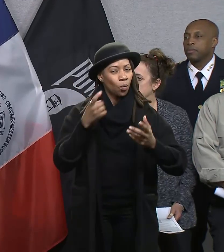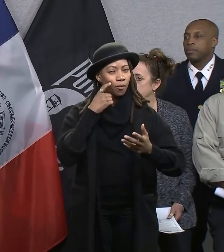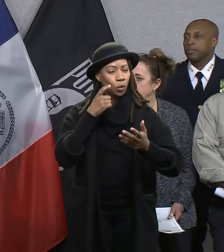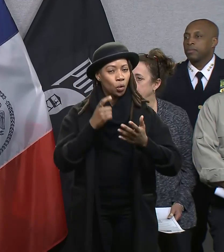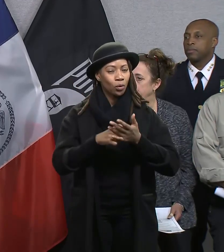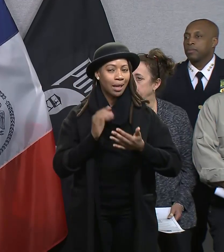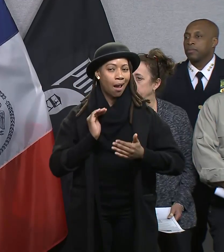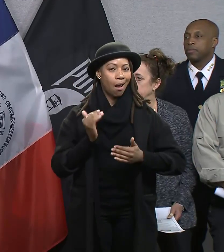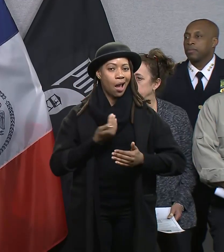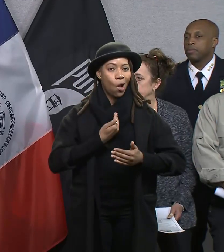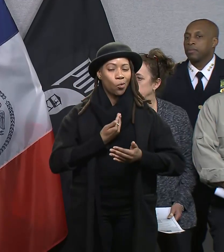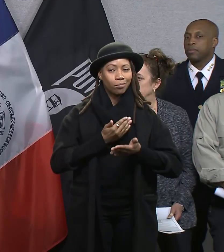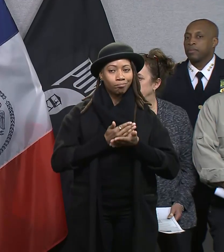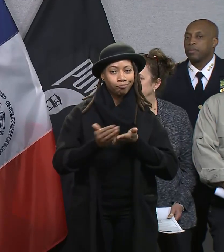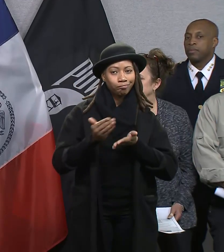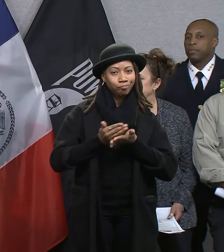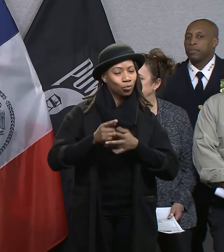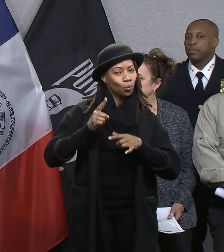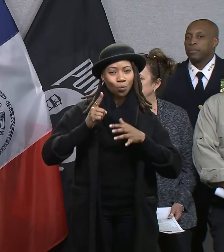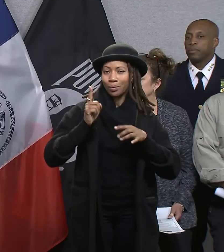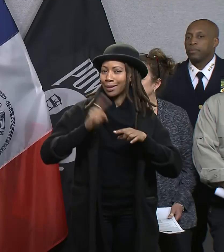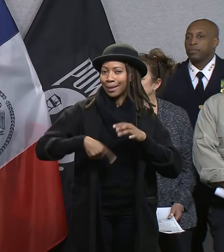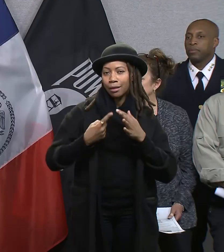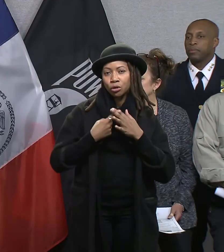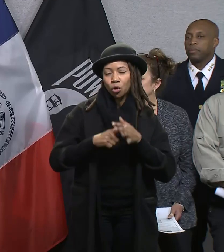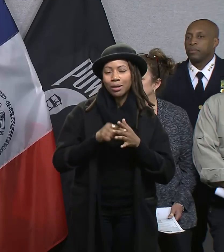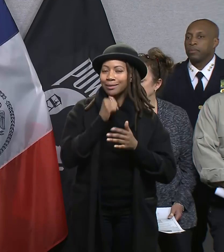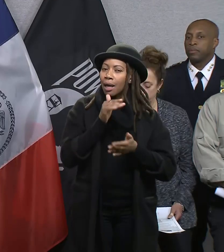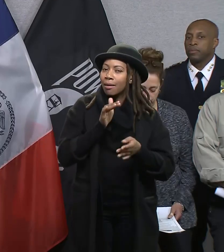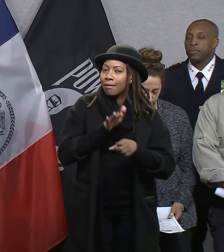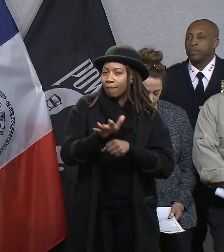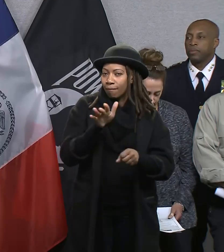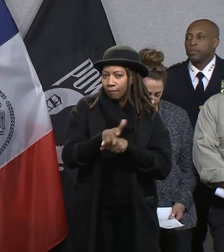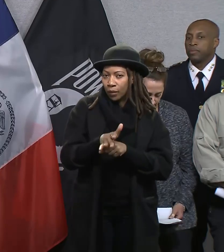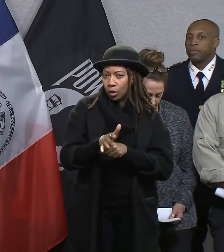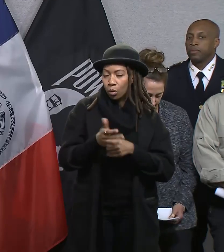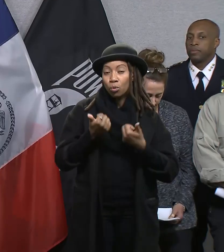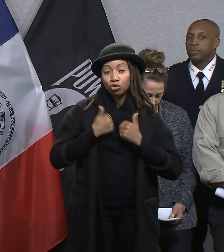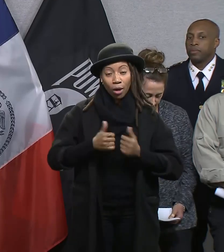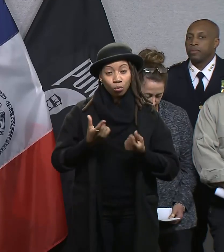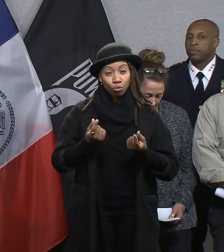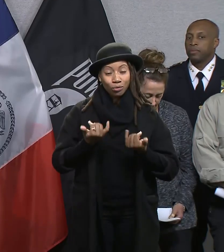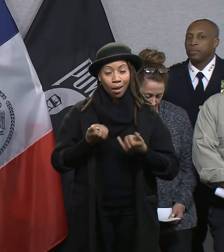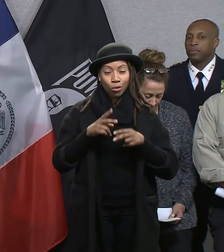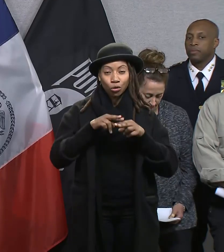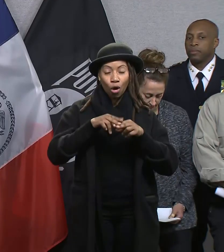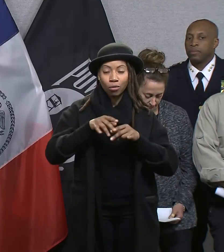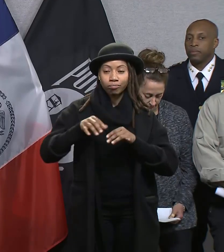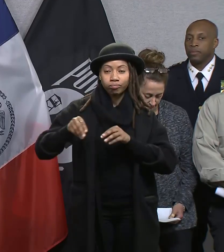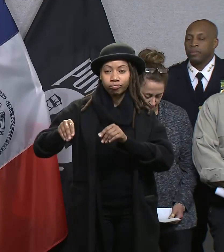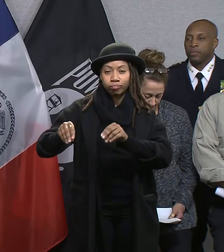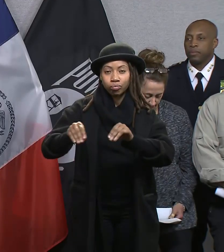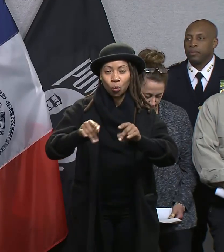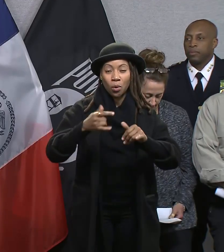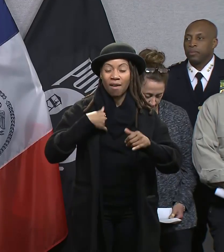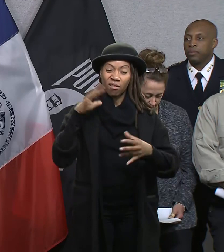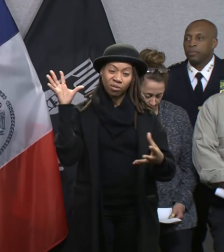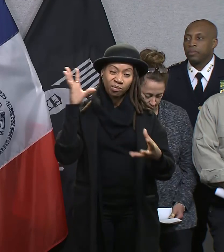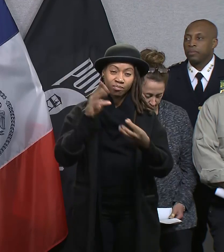WITH SO LITTLE SNOW, WE ARE AT A POINT WHERE A LOT OF OUR PLOWS